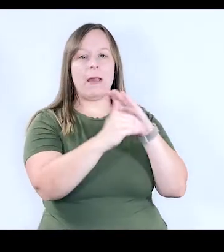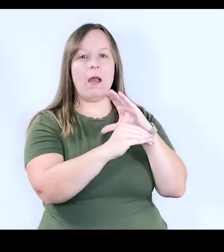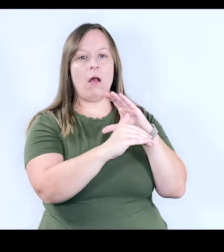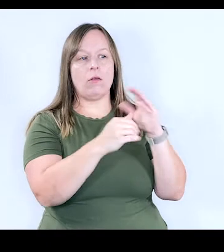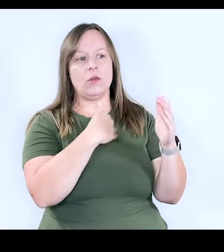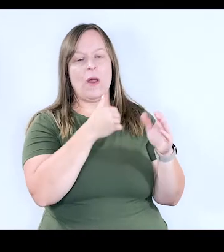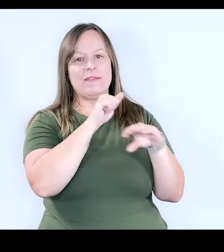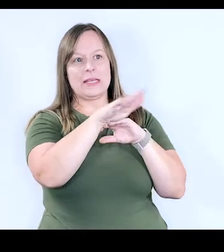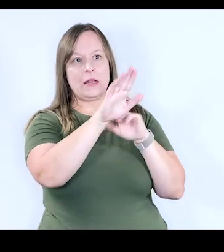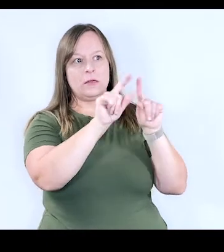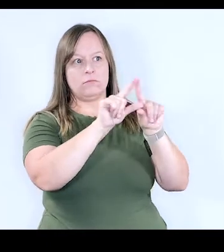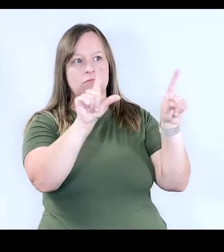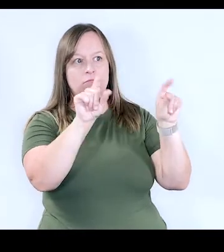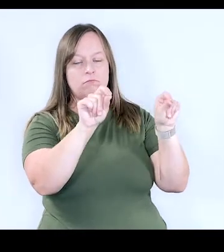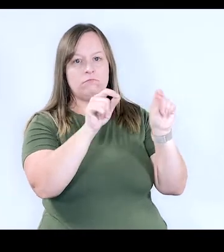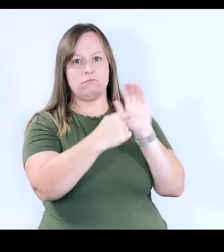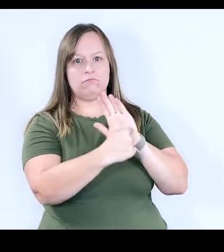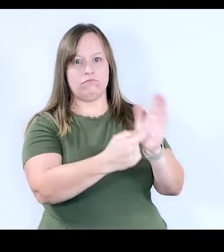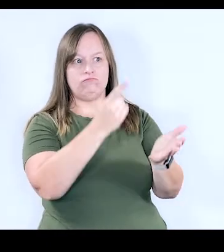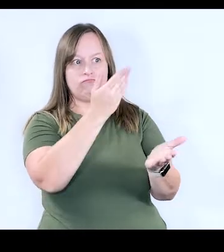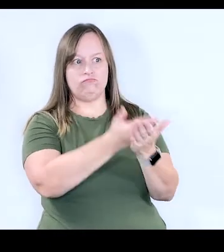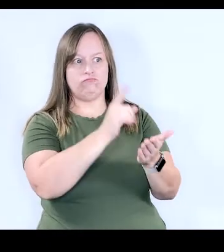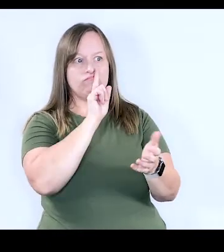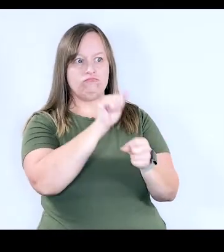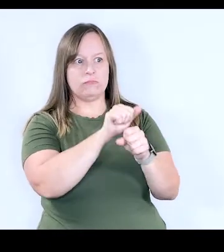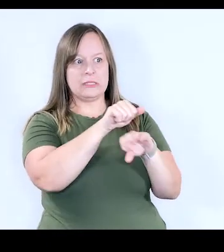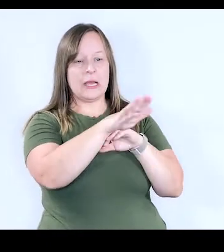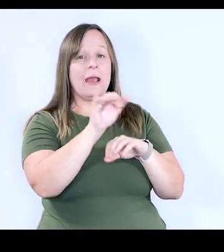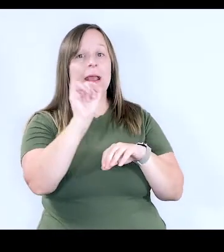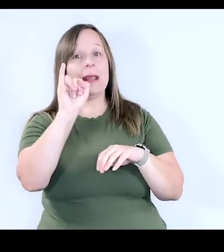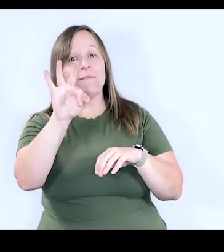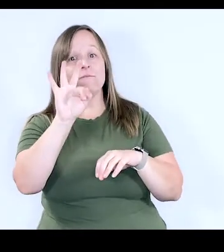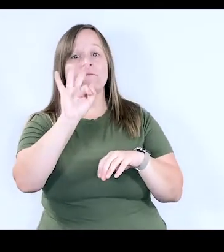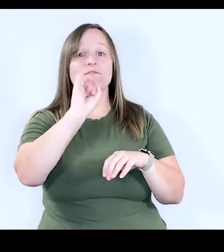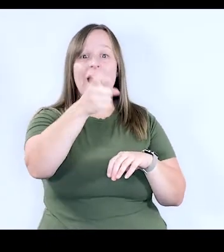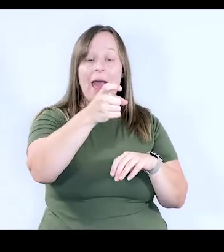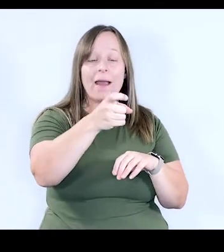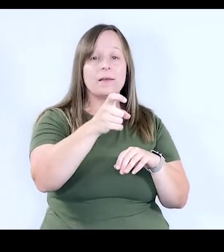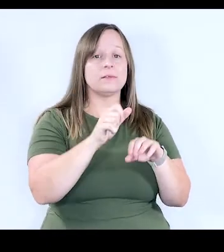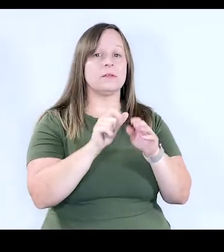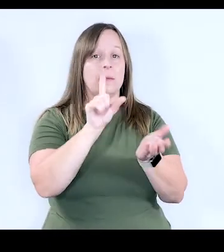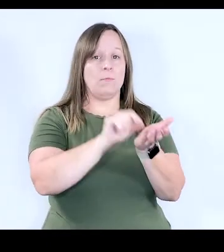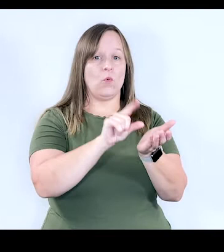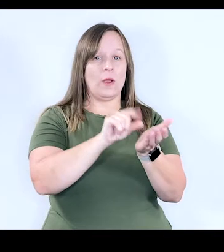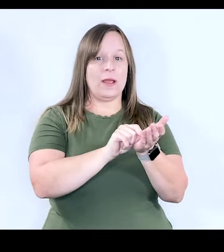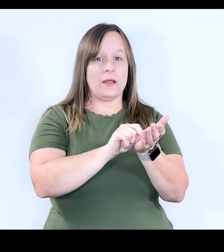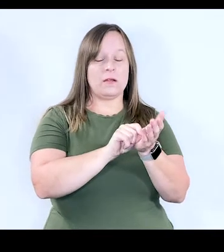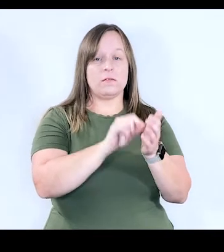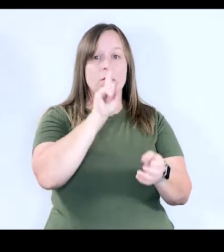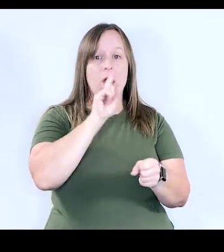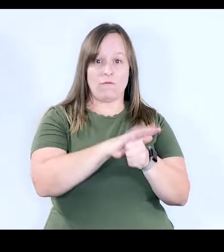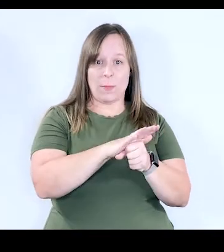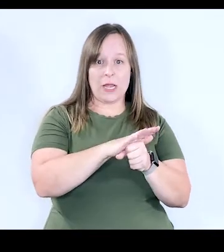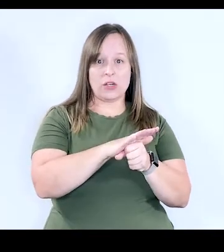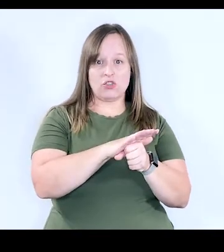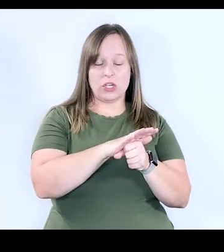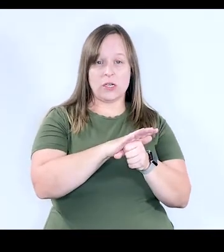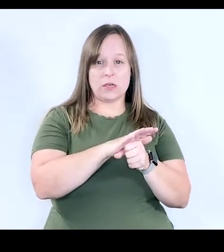have the sent email as proof. If you are faxing it, you would want to print out a fax confirmation just so that there's